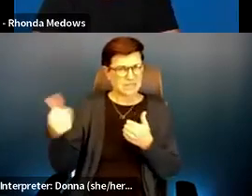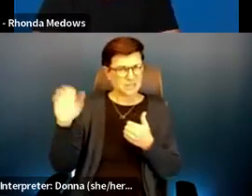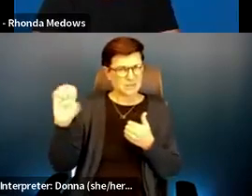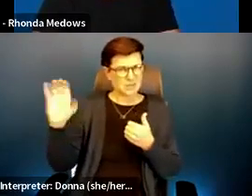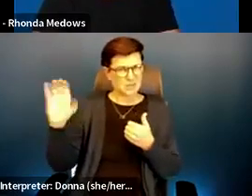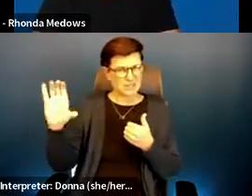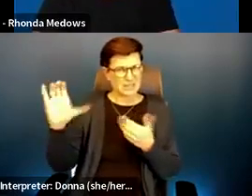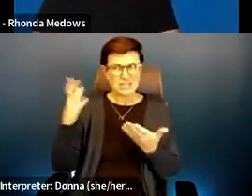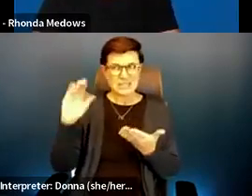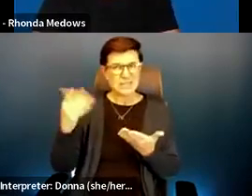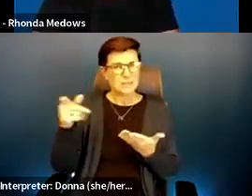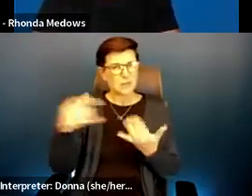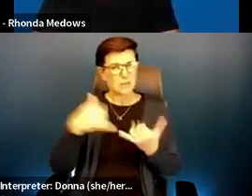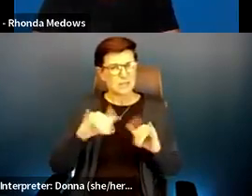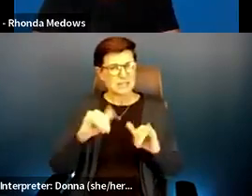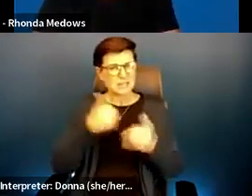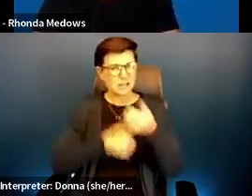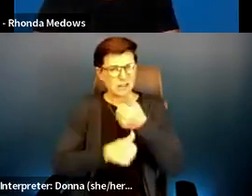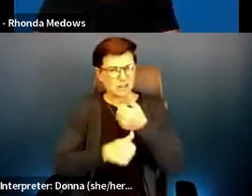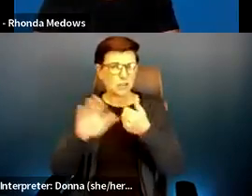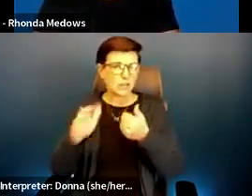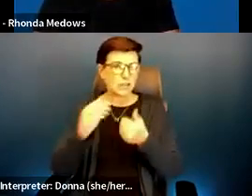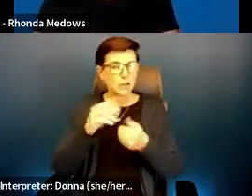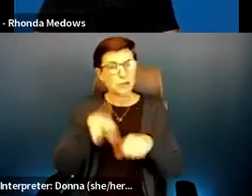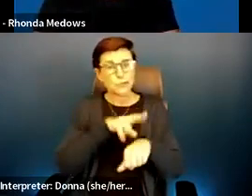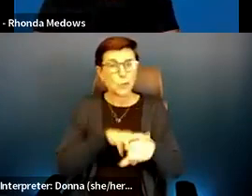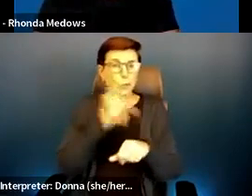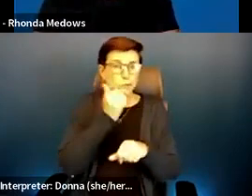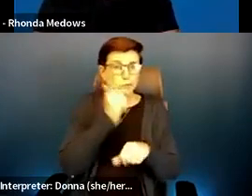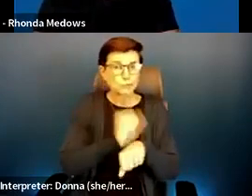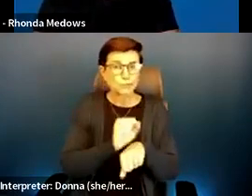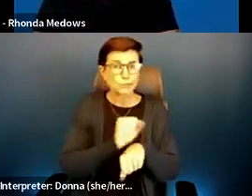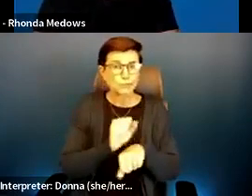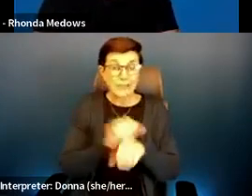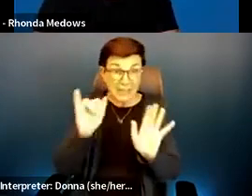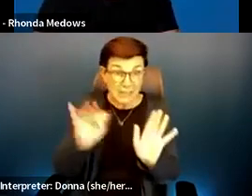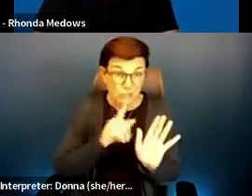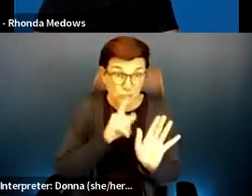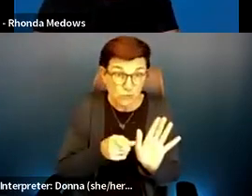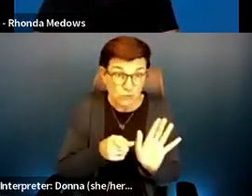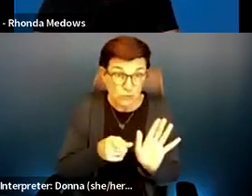under their normal chain of command. And I don't care if that's true. I don't care how you rearrange the deck chairs.